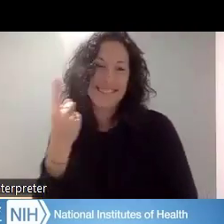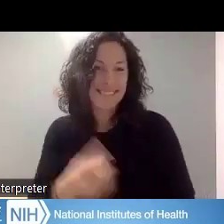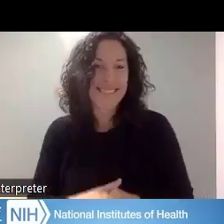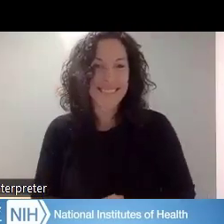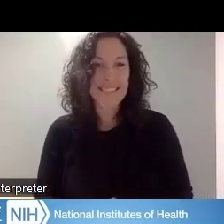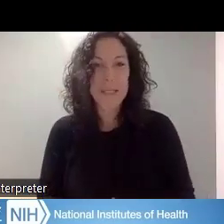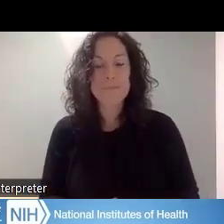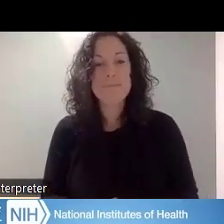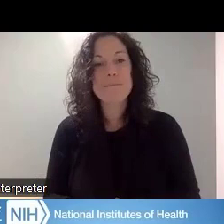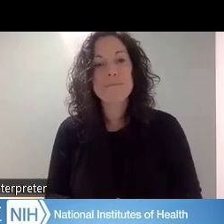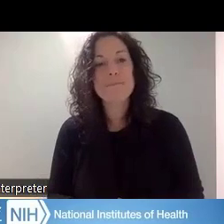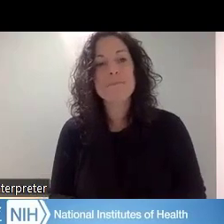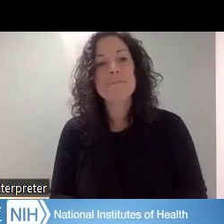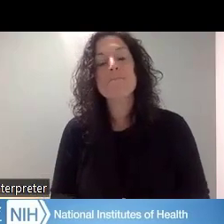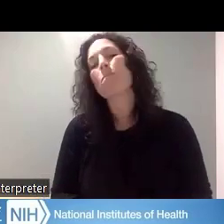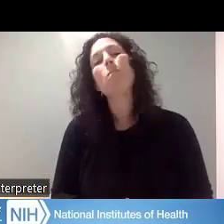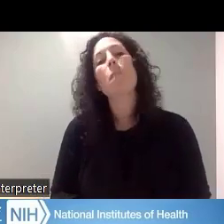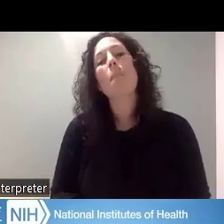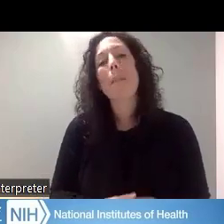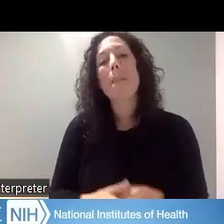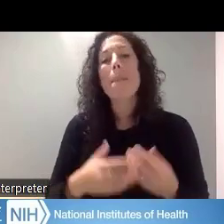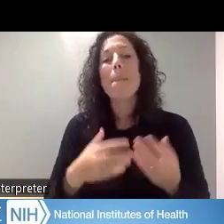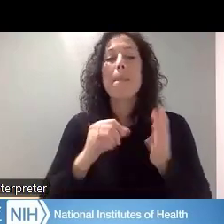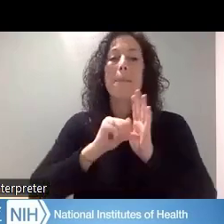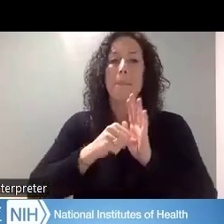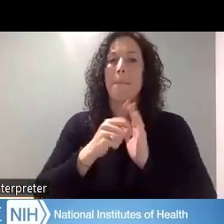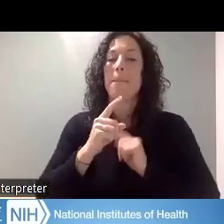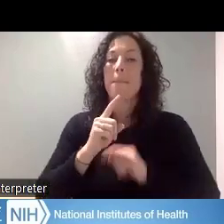The other thing I want to point out is that grant awards from the NIH